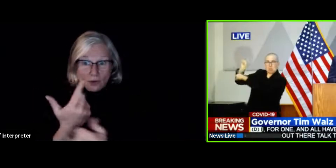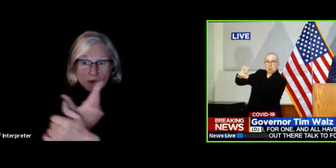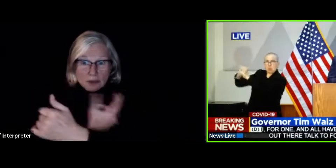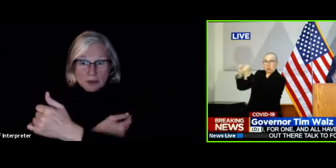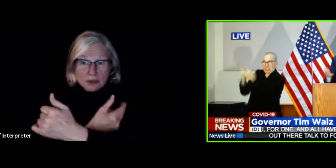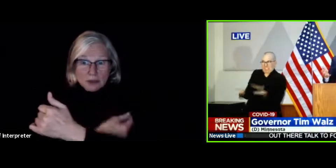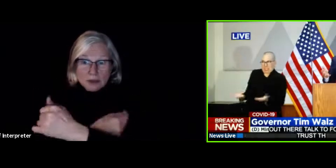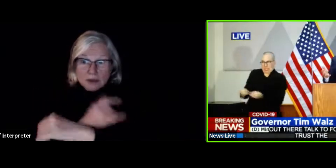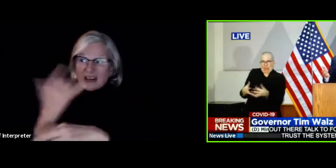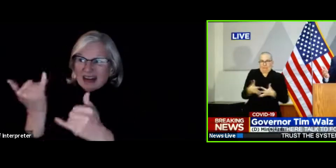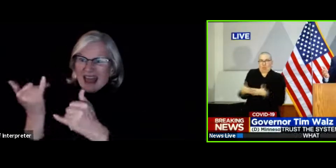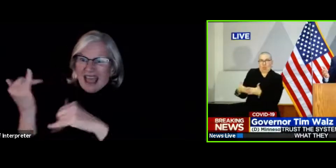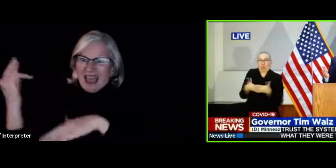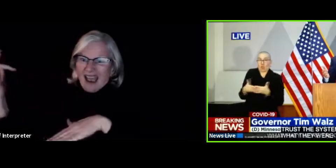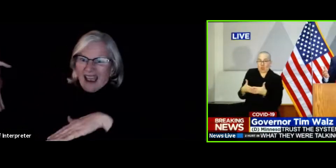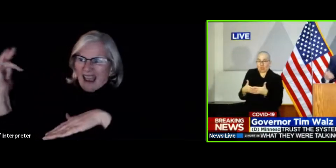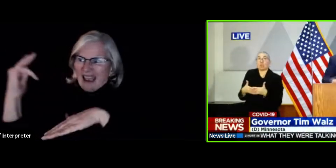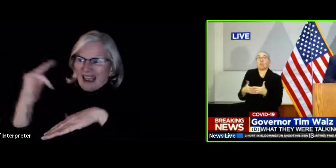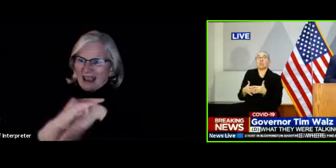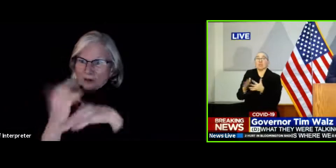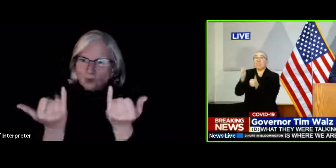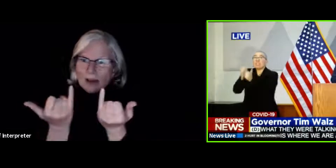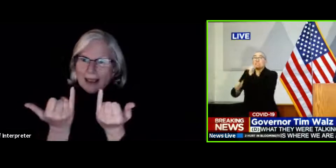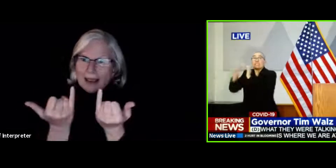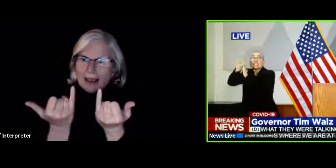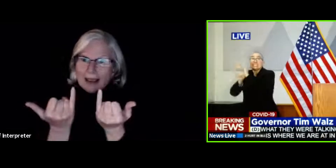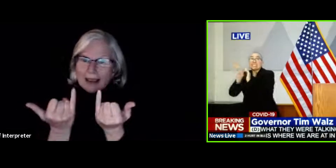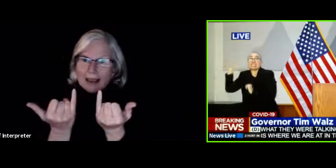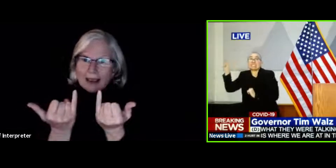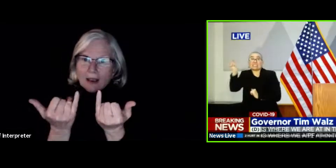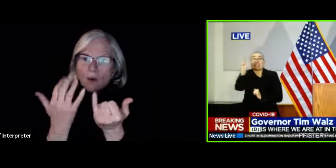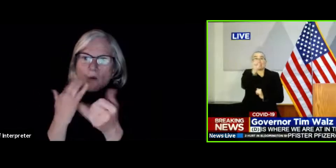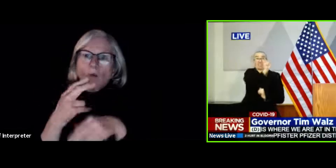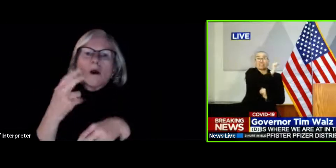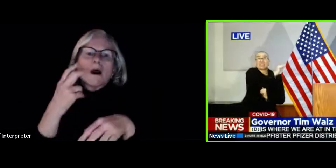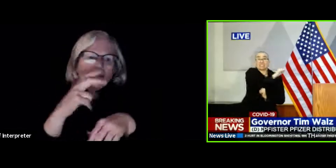CAPITA DISTRIBUTIONS TO STATES. THERE ARE LEAVING IT UP TO STATES TO MAKE SOME OF THESE DECISIONS AND